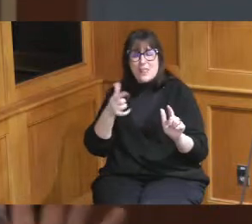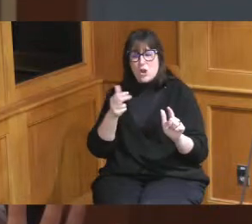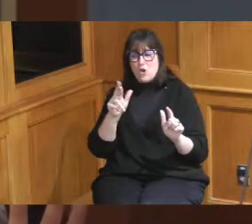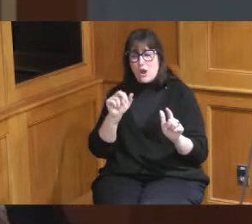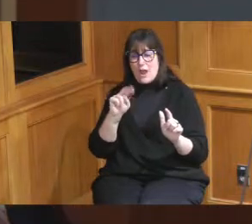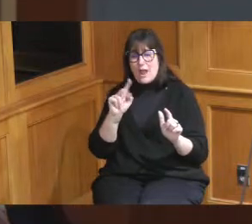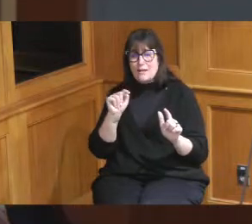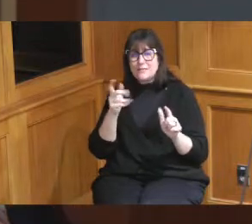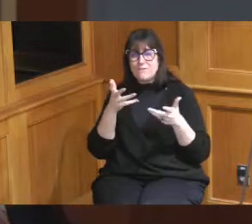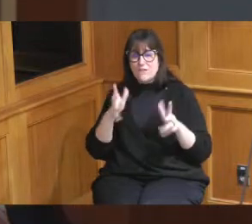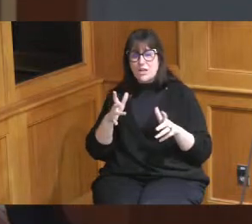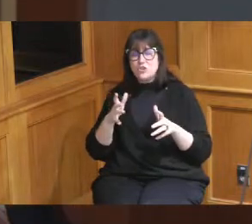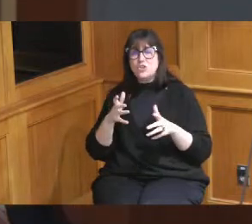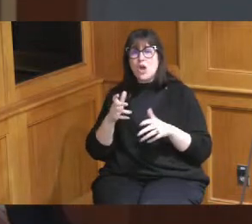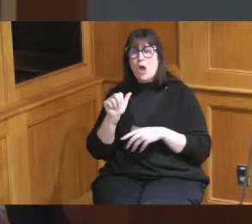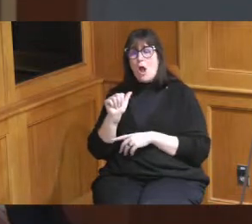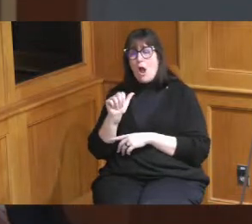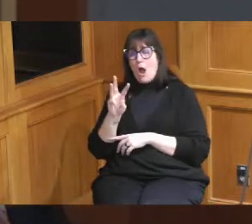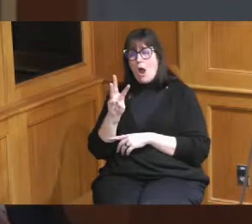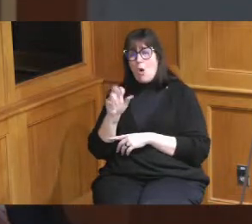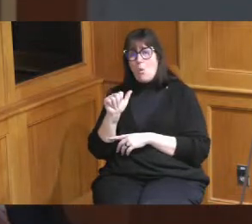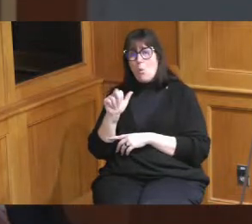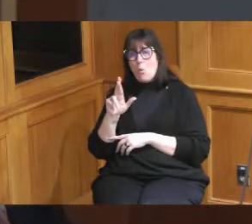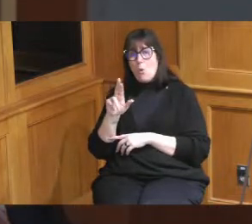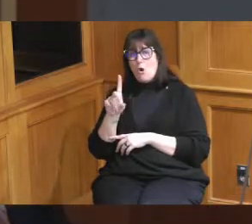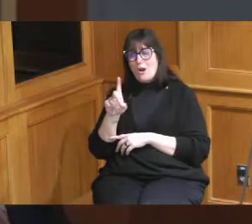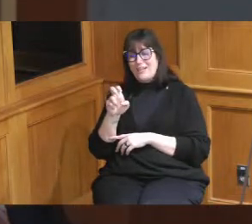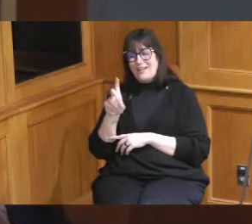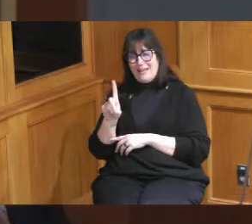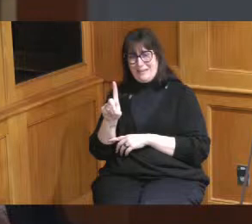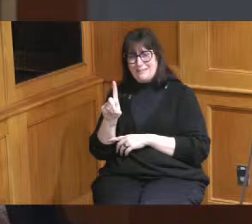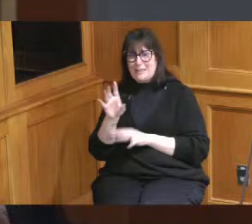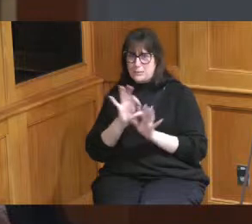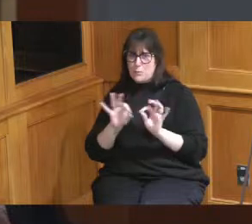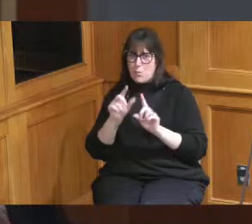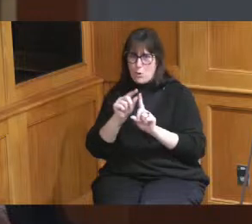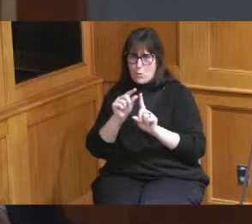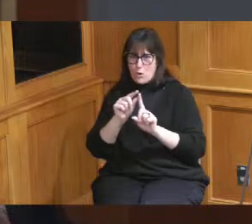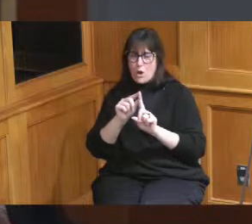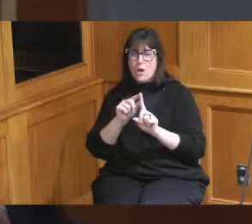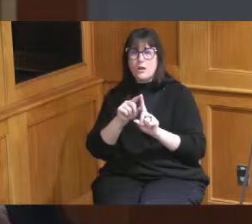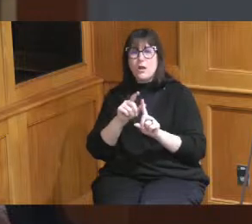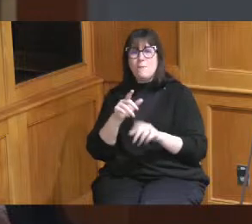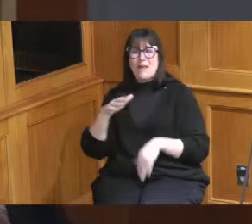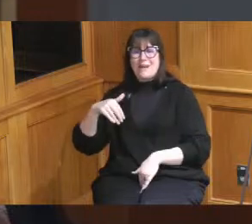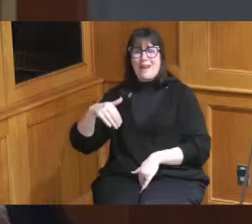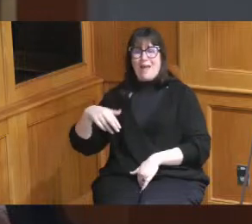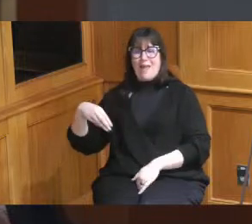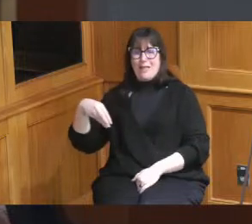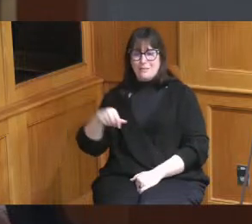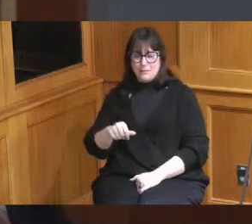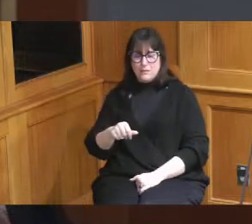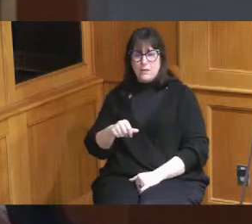process it is it is ours and so there's been def definitive language once a grant has been awarded